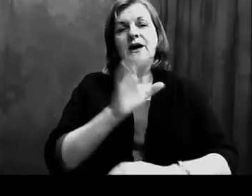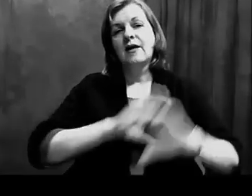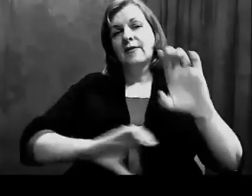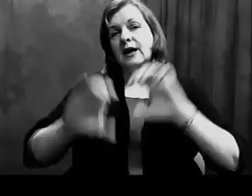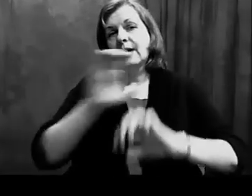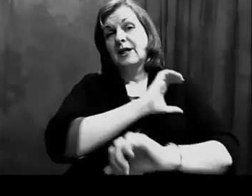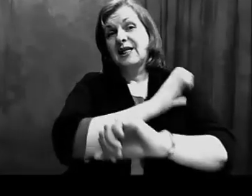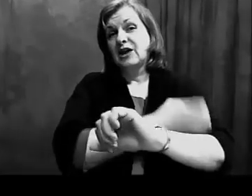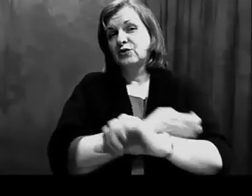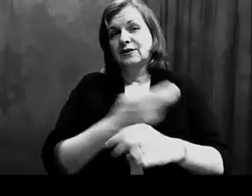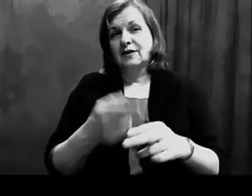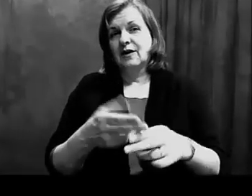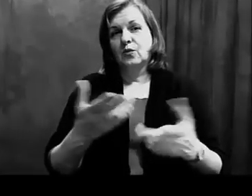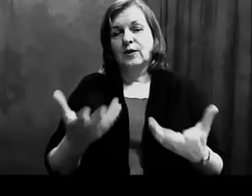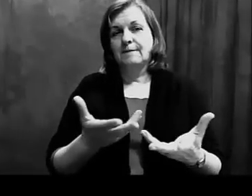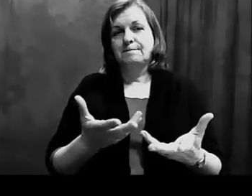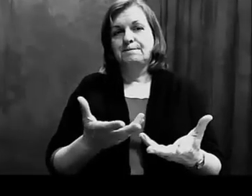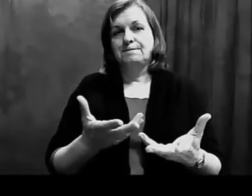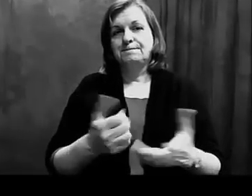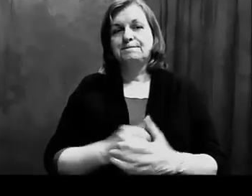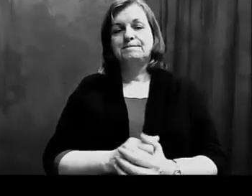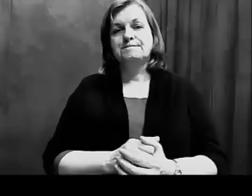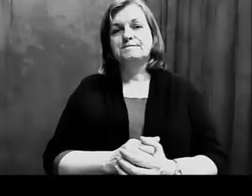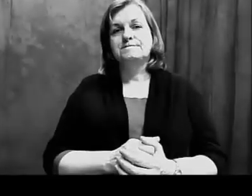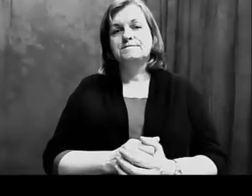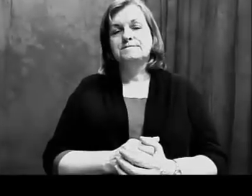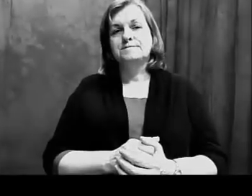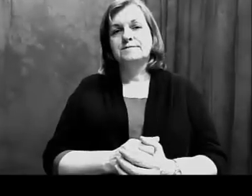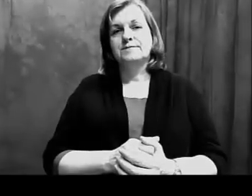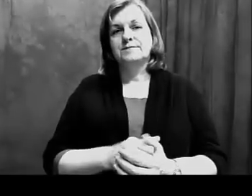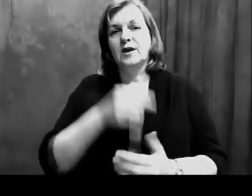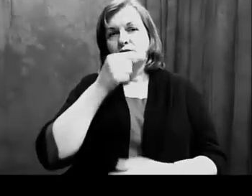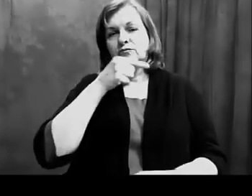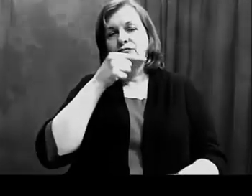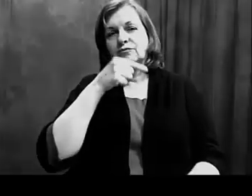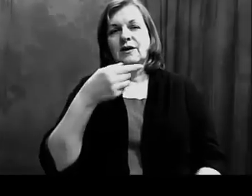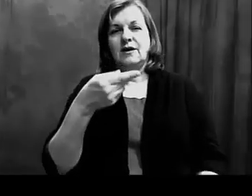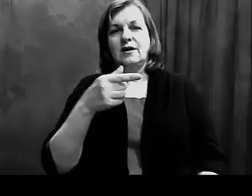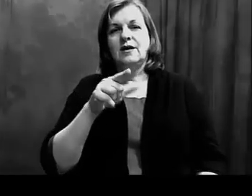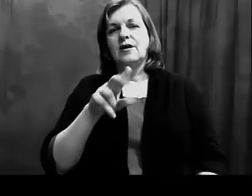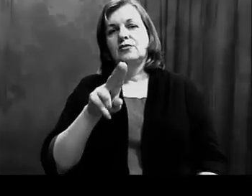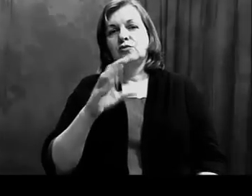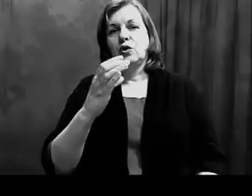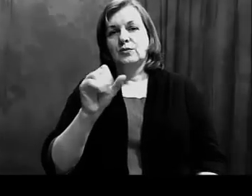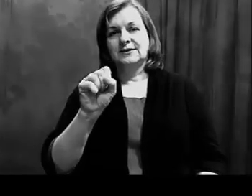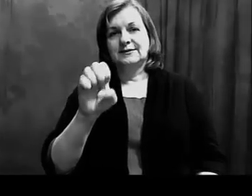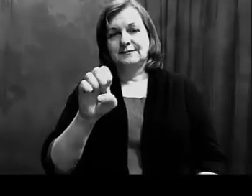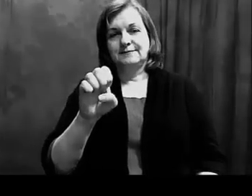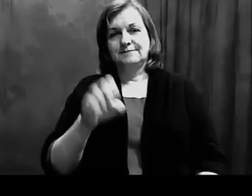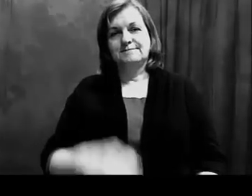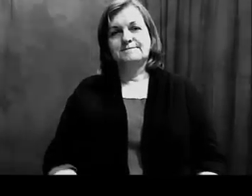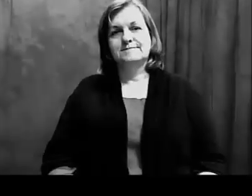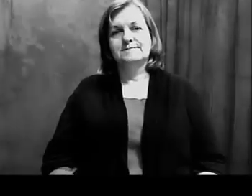and converting it into chemical energy the chemical energy that plants are going to convert it into